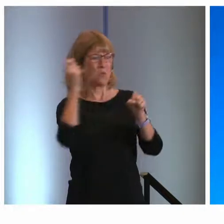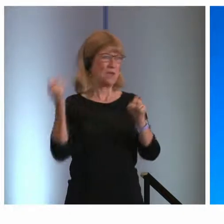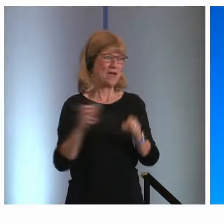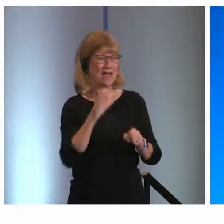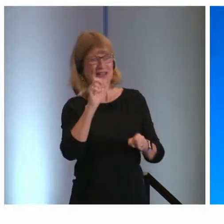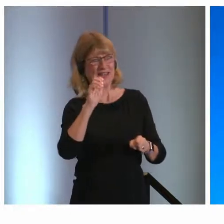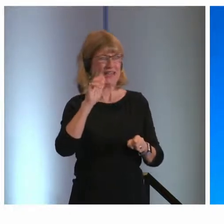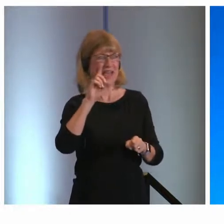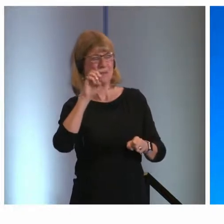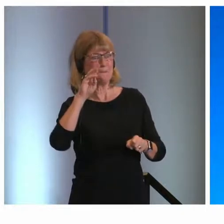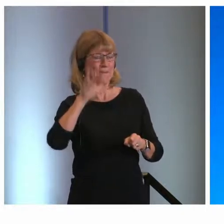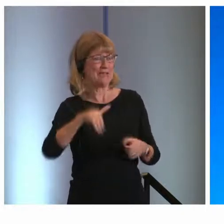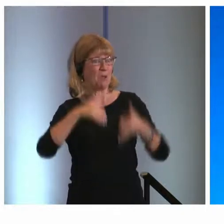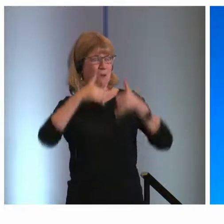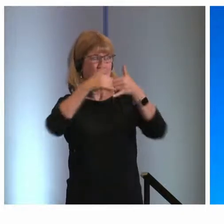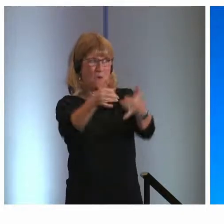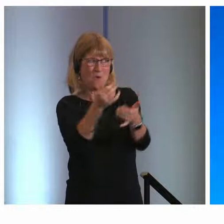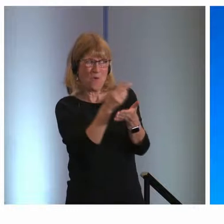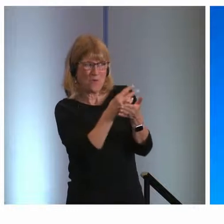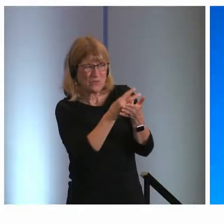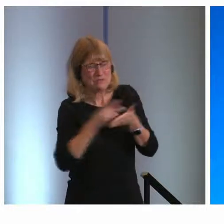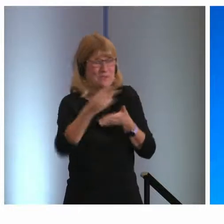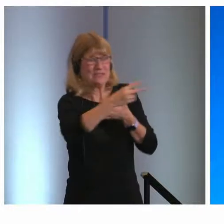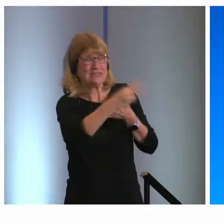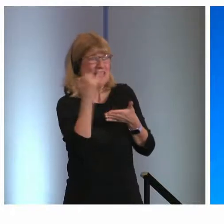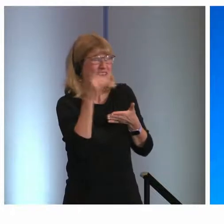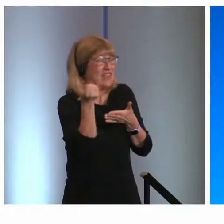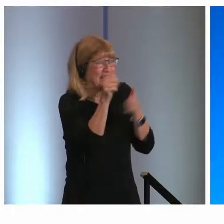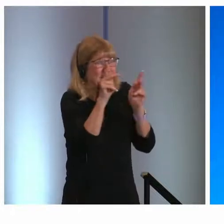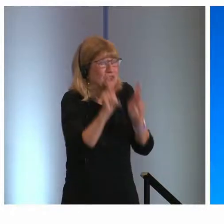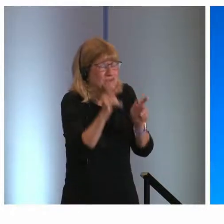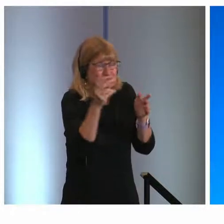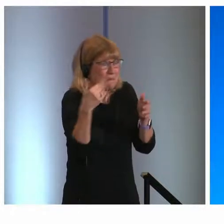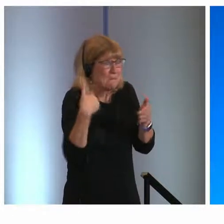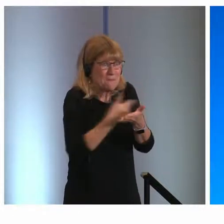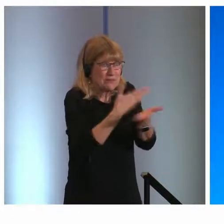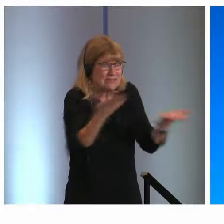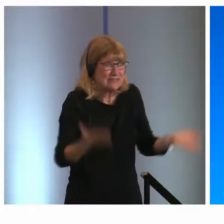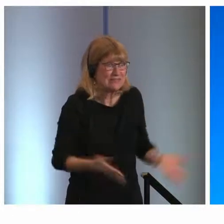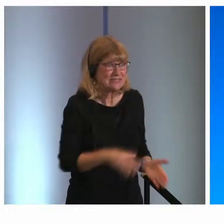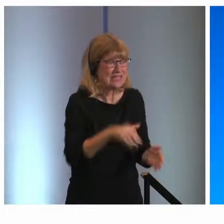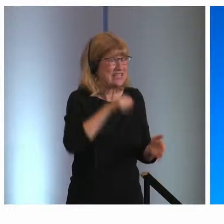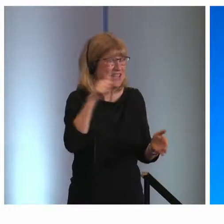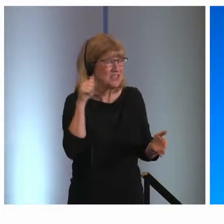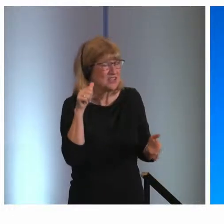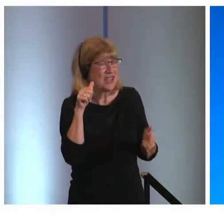we're all rooting for Coda, that movie to win the academy